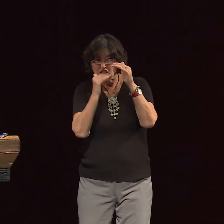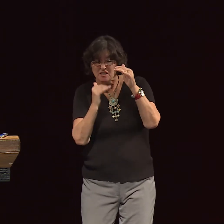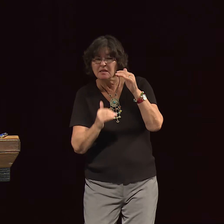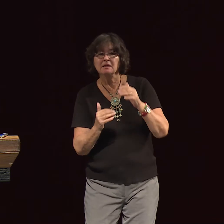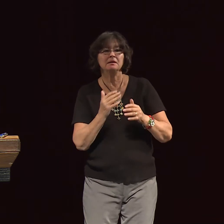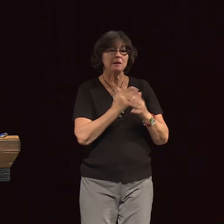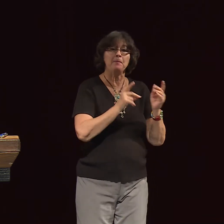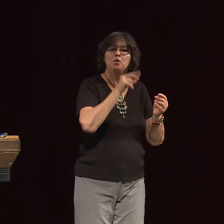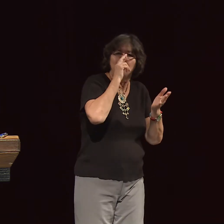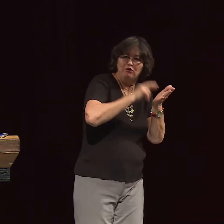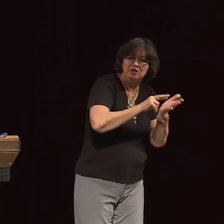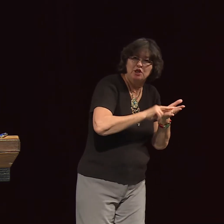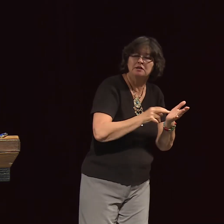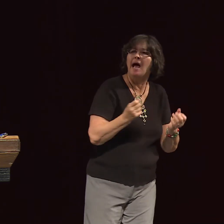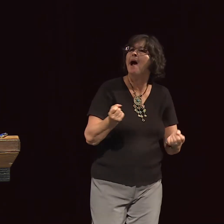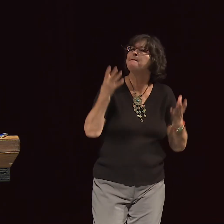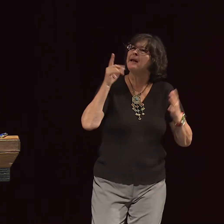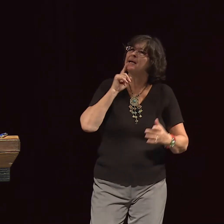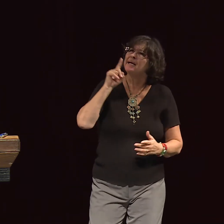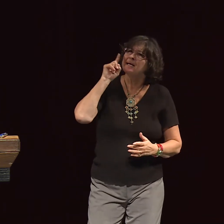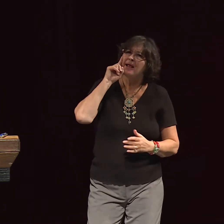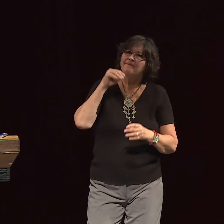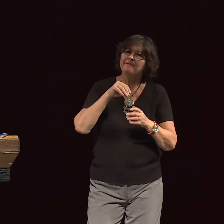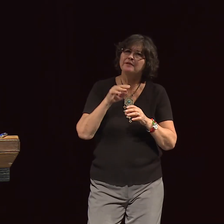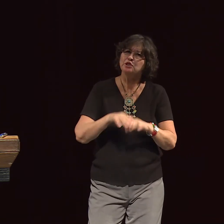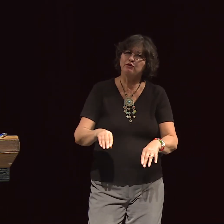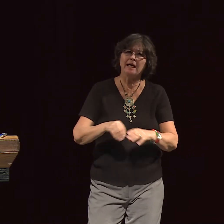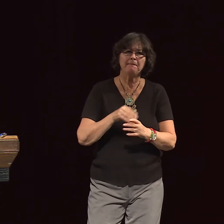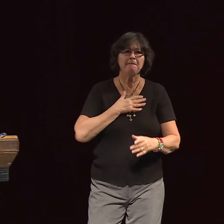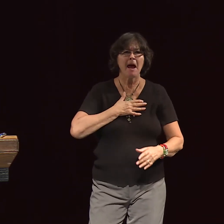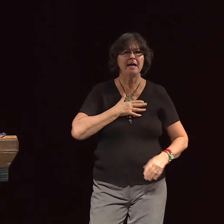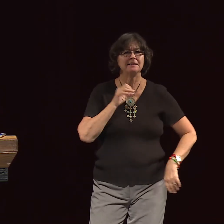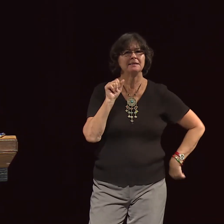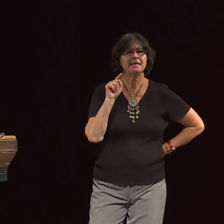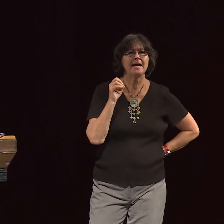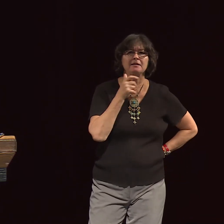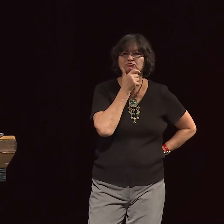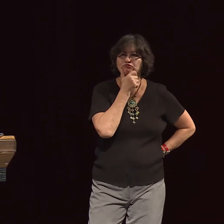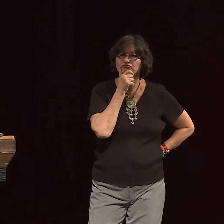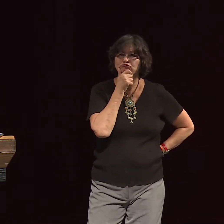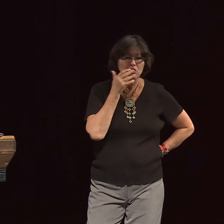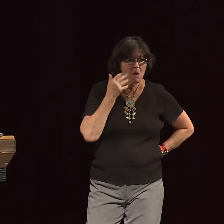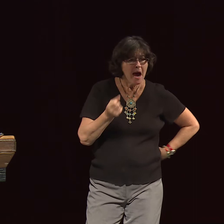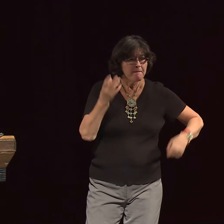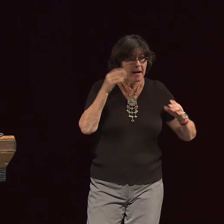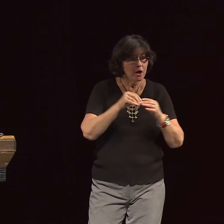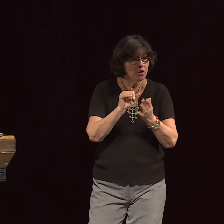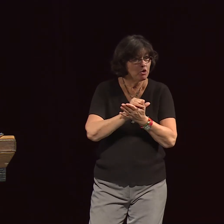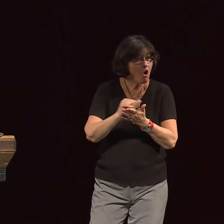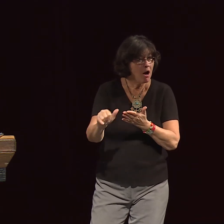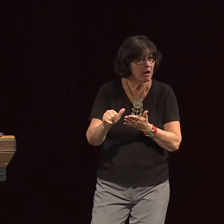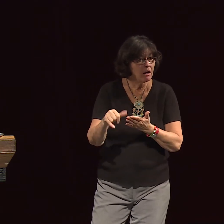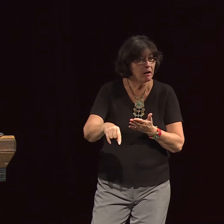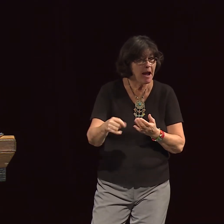There's a lot of varying roles that you could get involved in. So, maybe you're curious as to how many deaf children